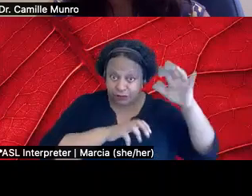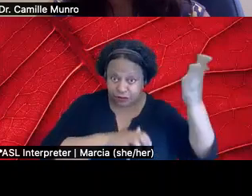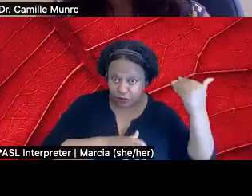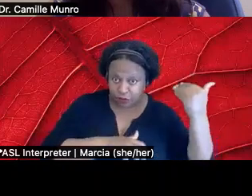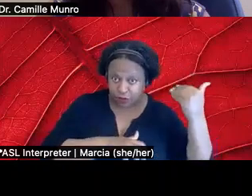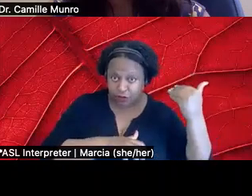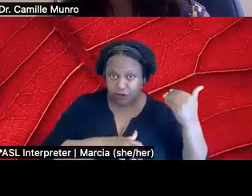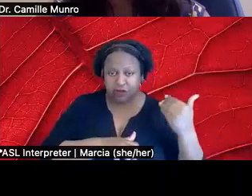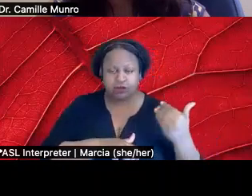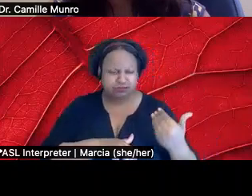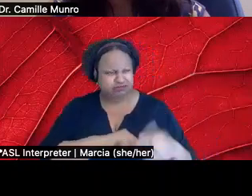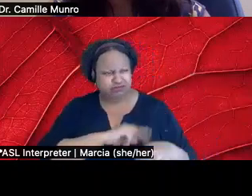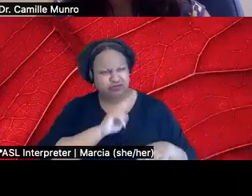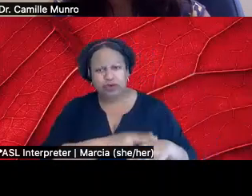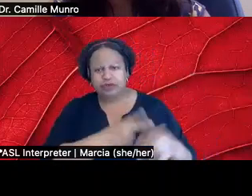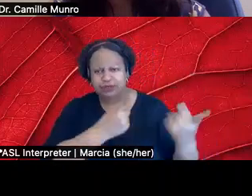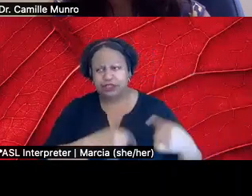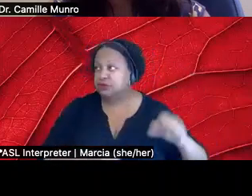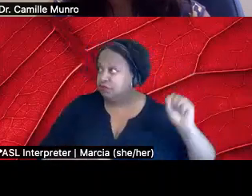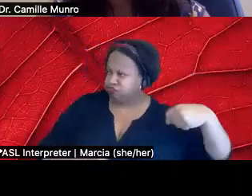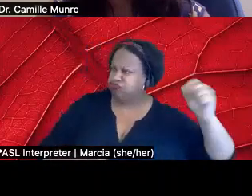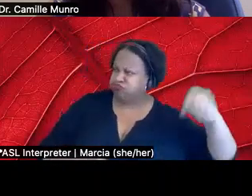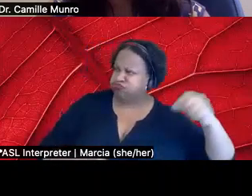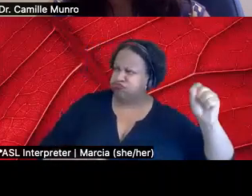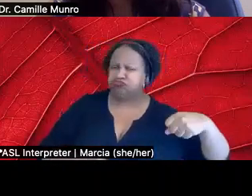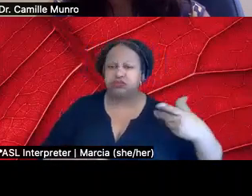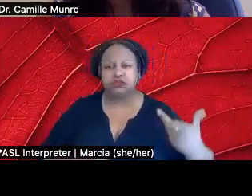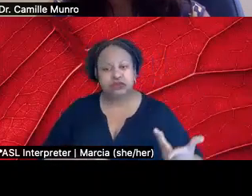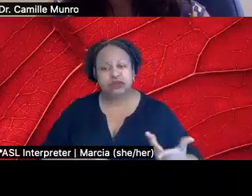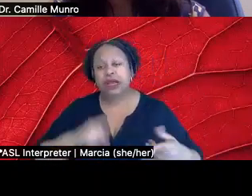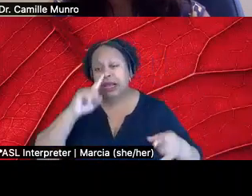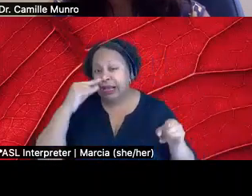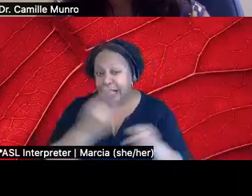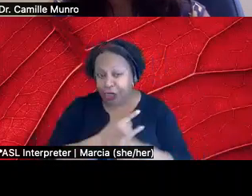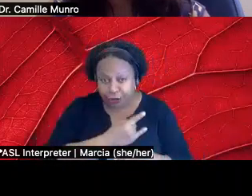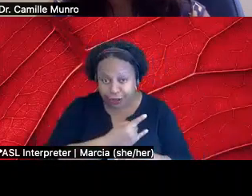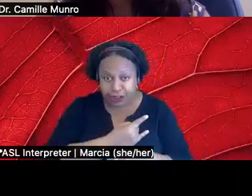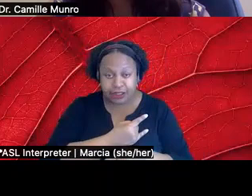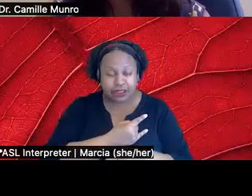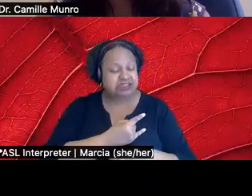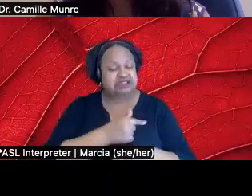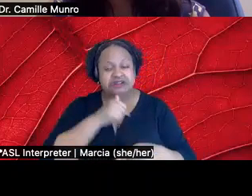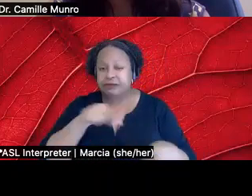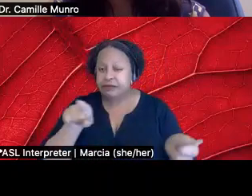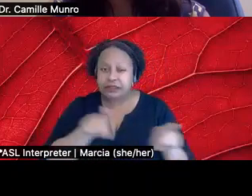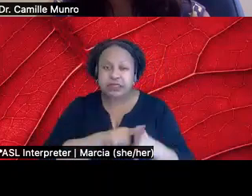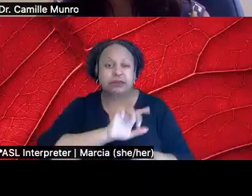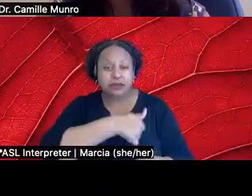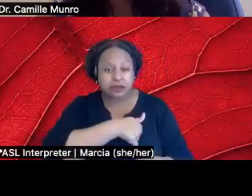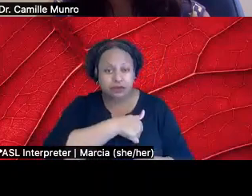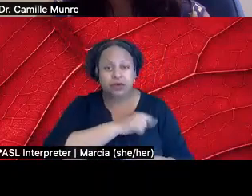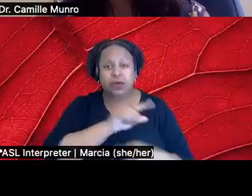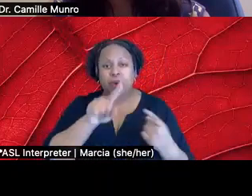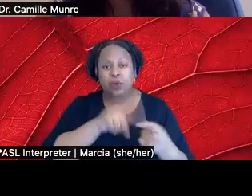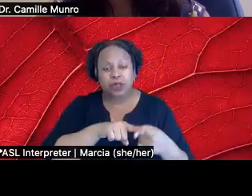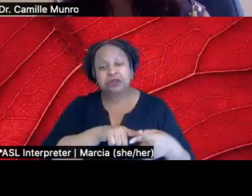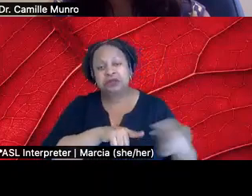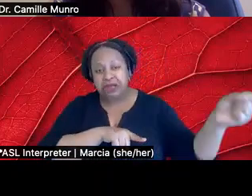And so isn't it ironic that we don't look for positions who have been patients?